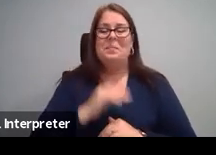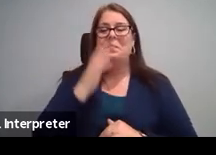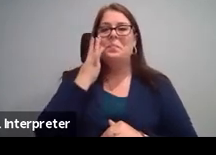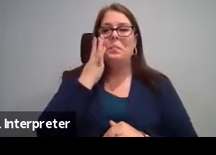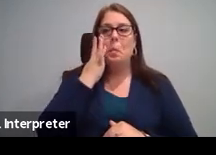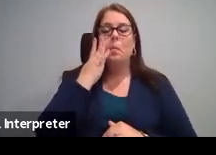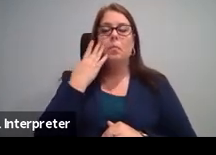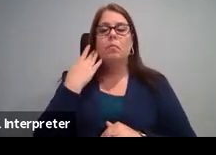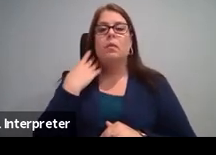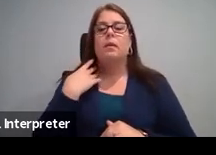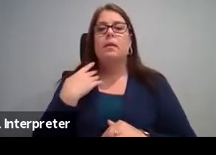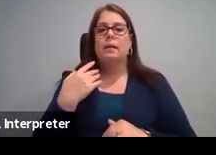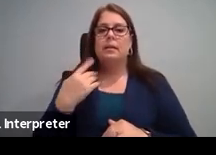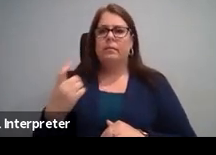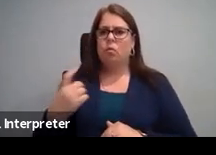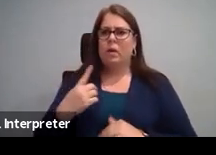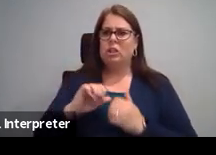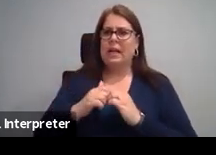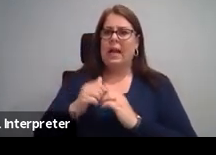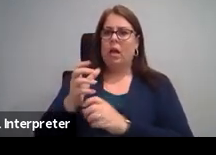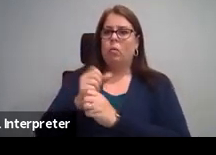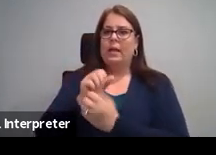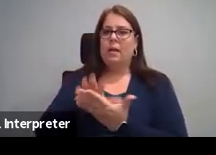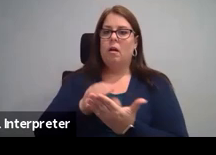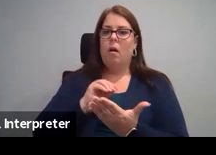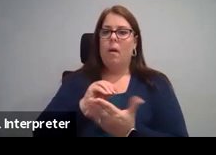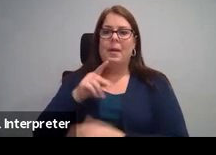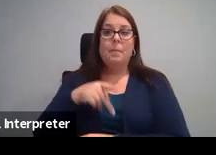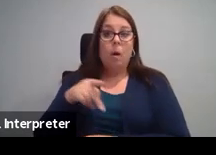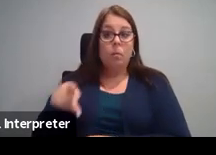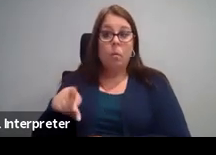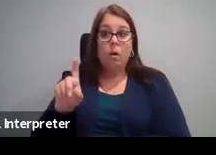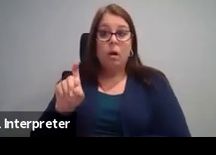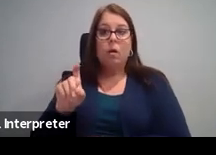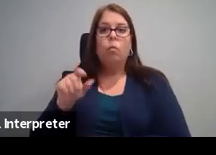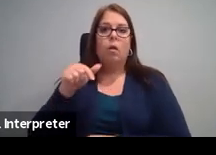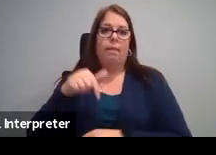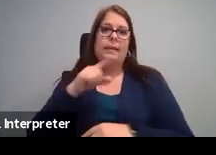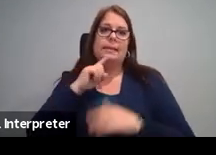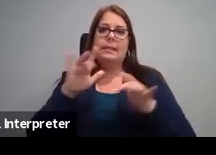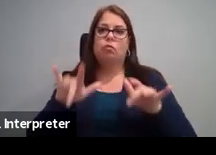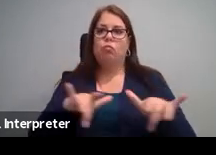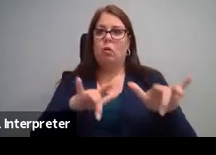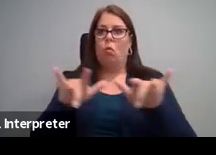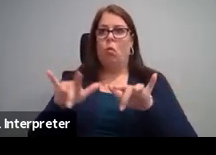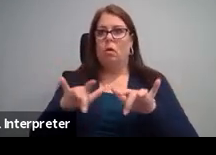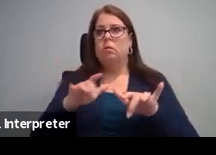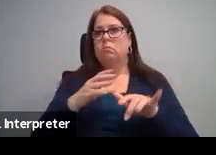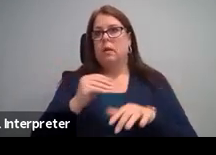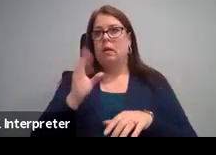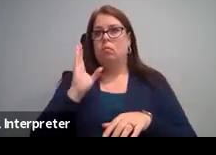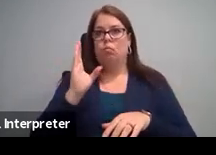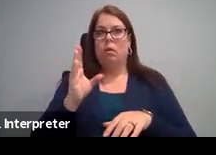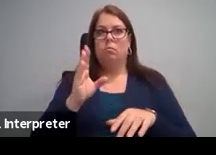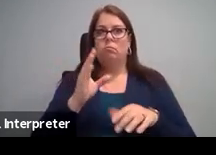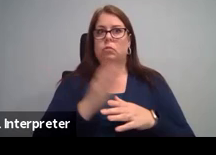Laurie Arnold: And there's a question. And now, how do we get a copy of the PowerPoint. I believe this is being recorded, but we will also share that with our CD partners.